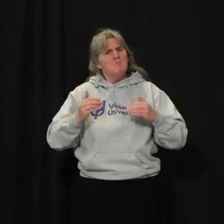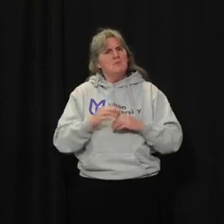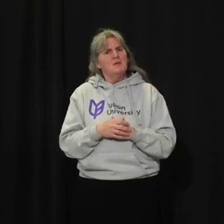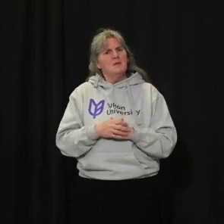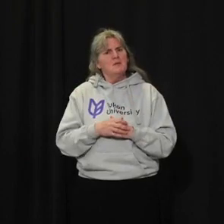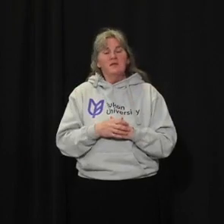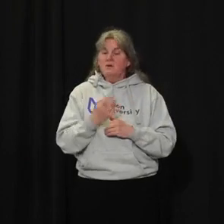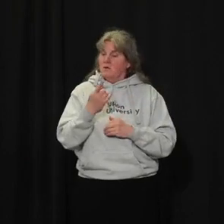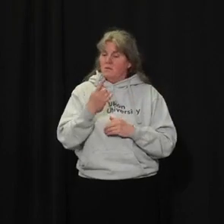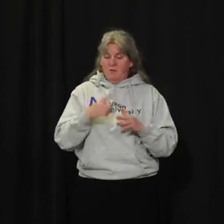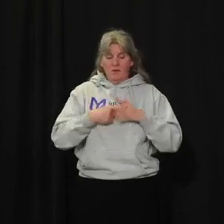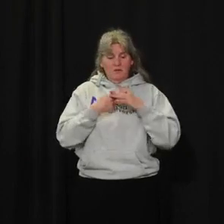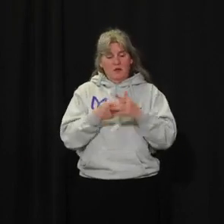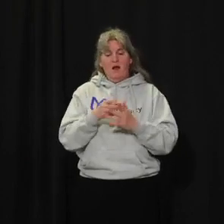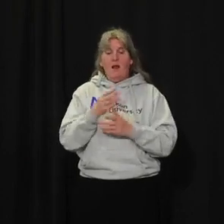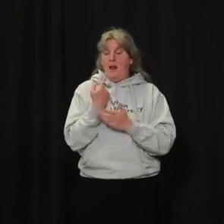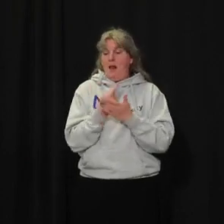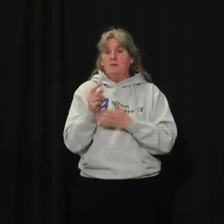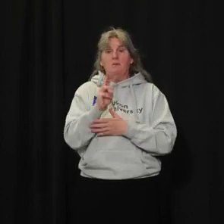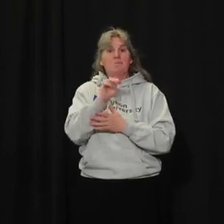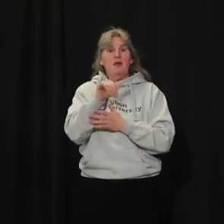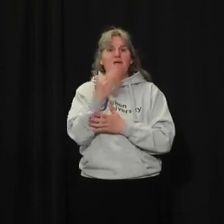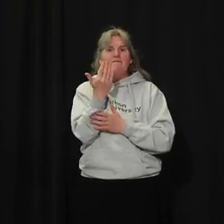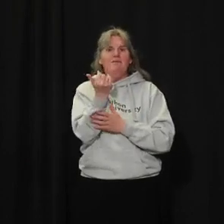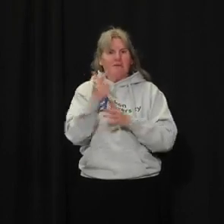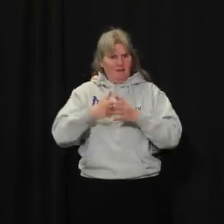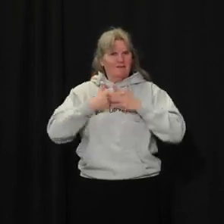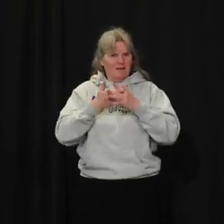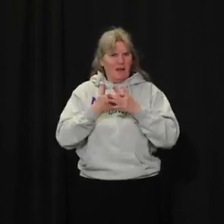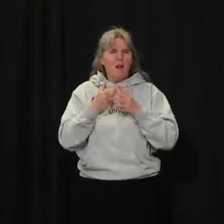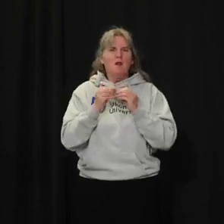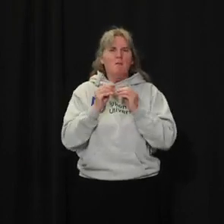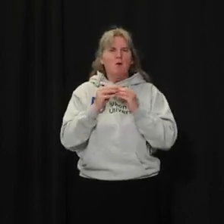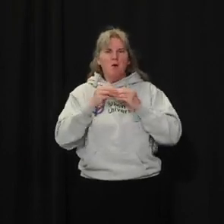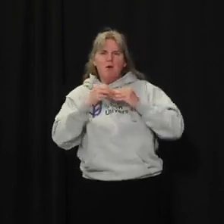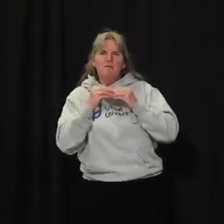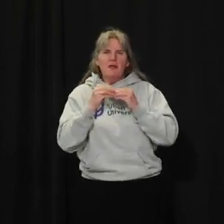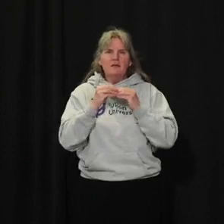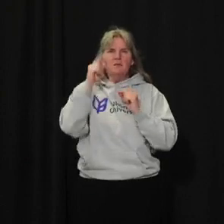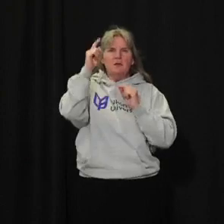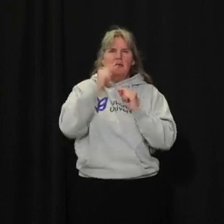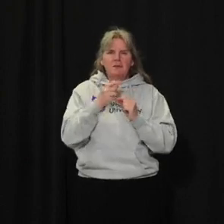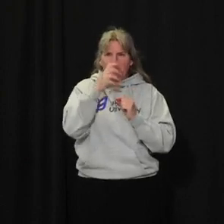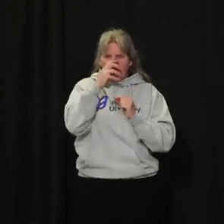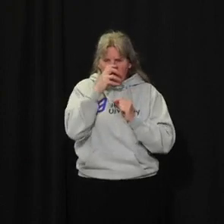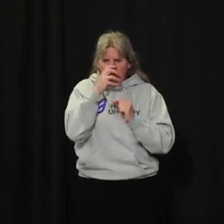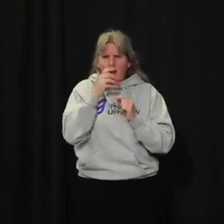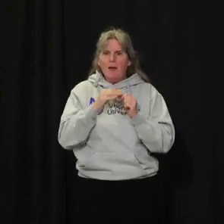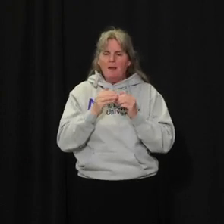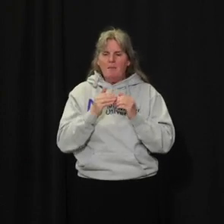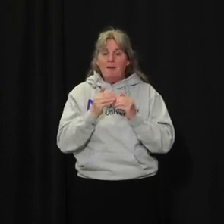We begin with a hard start date of May the 15th to begin relaxing restrictions. Moving to the next phase will